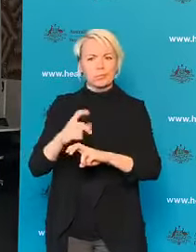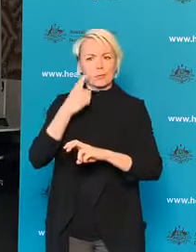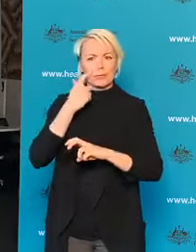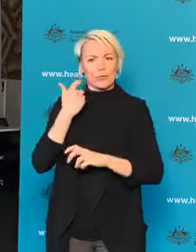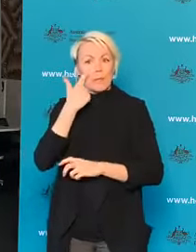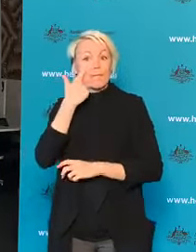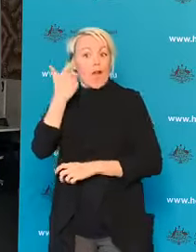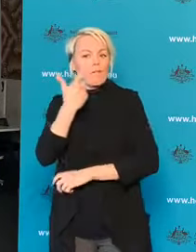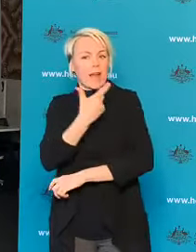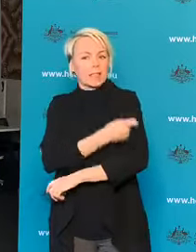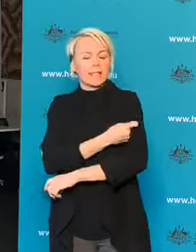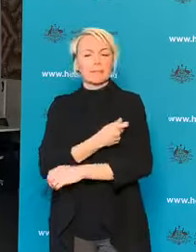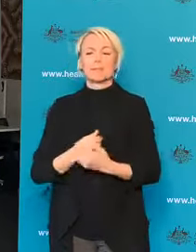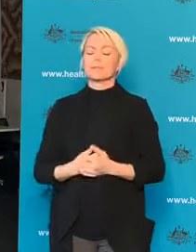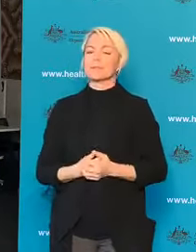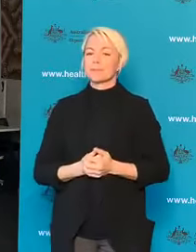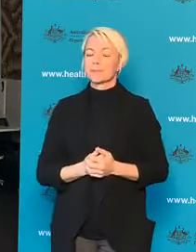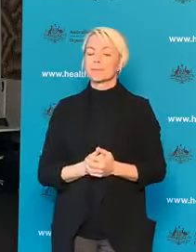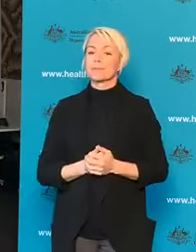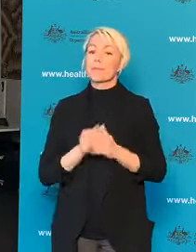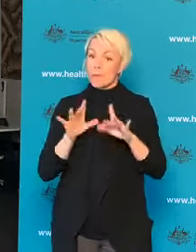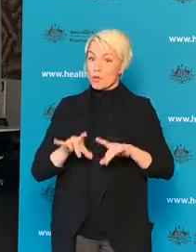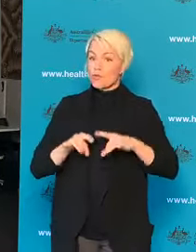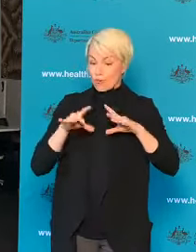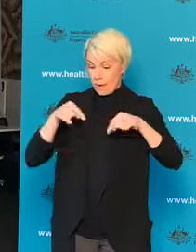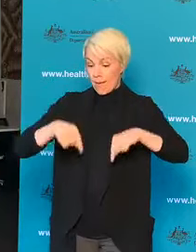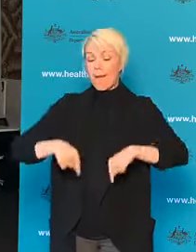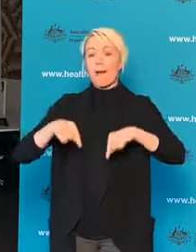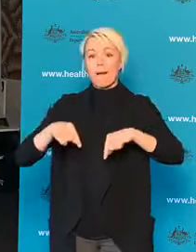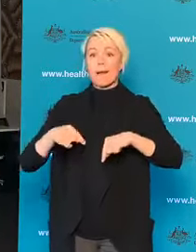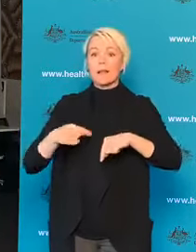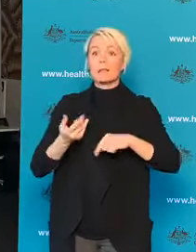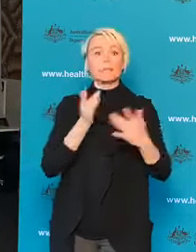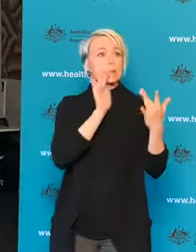been reaching out to many of the vaccine developers both within Australia